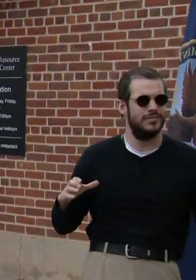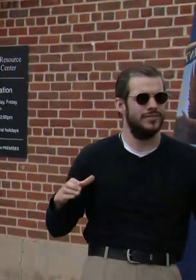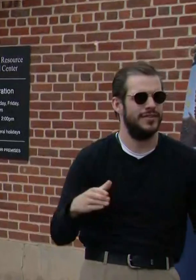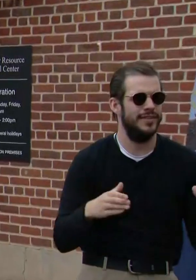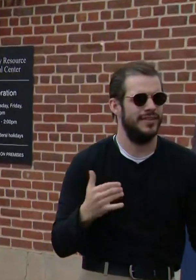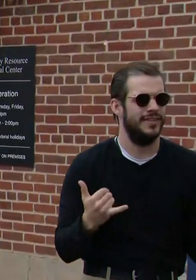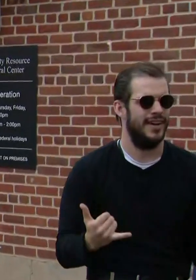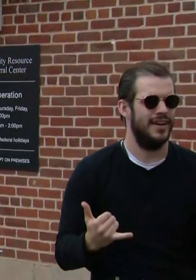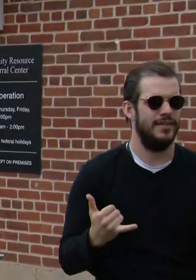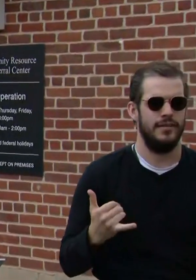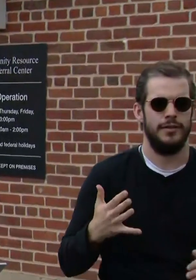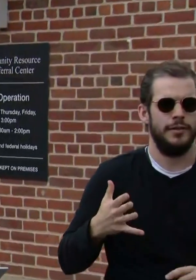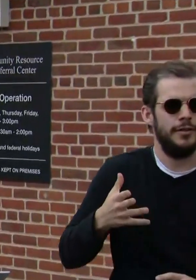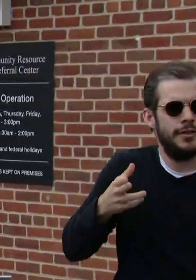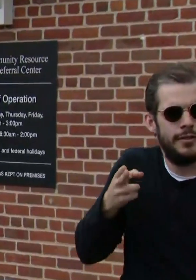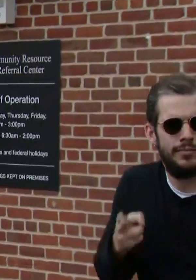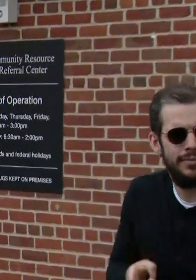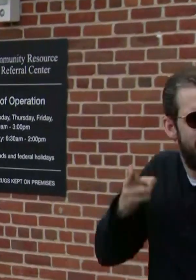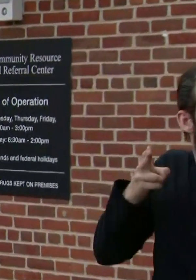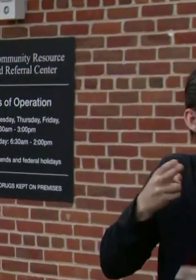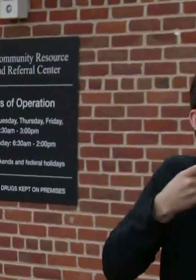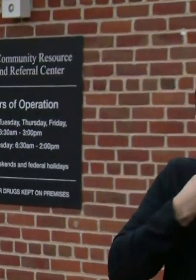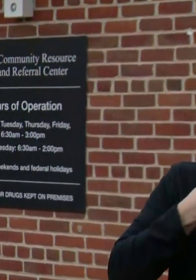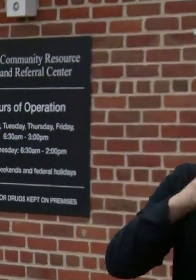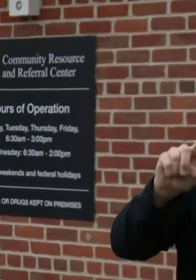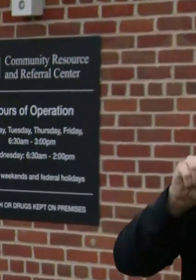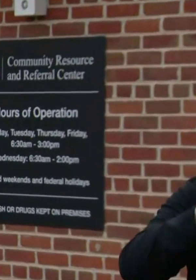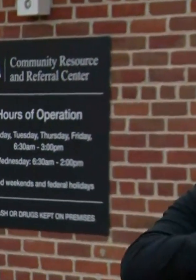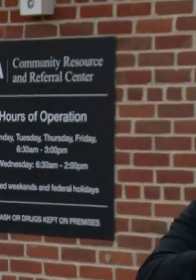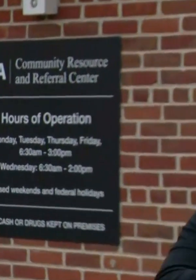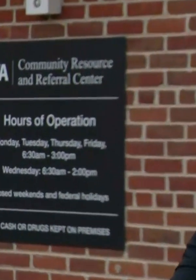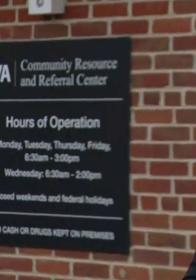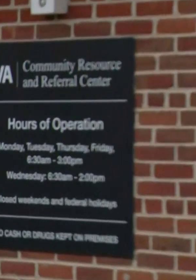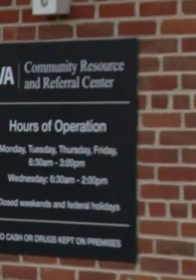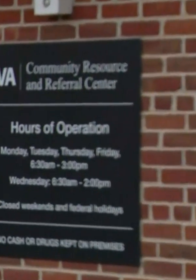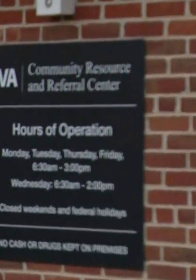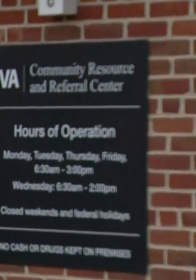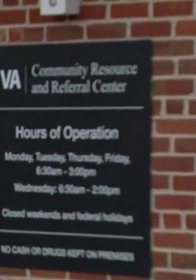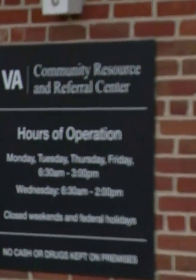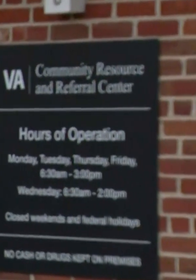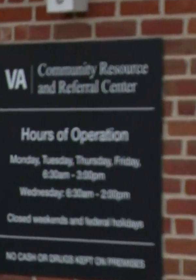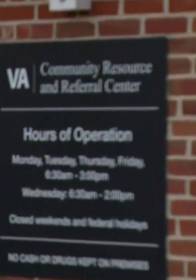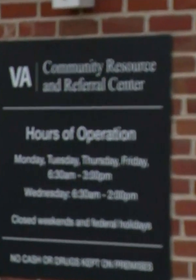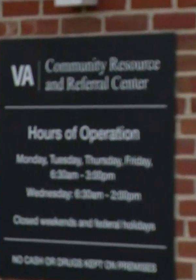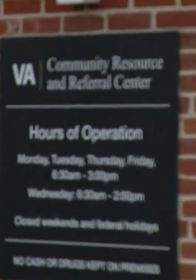THE END OF THE JUNE. MIKE JOHNSTON WANTS TO END CITY. ANNOUNCING A PLAN TO FIND